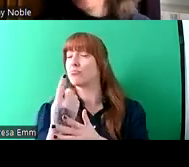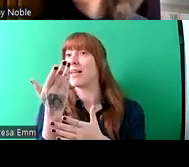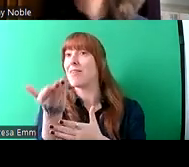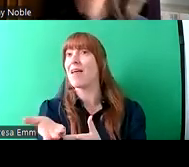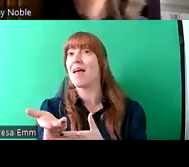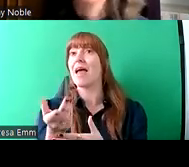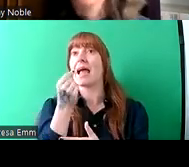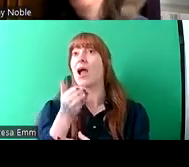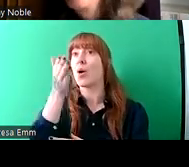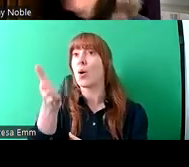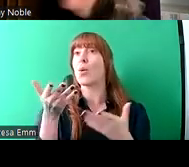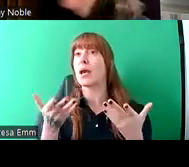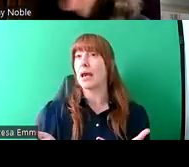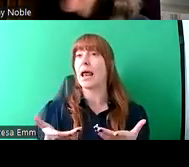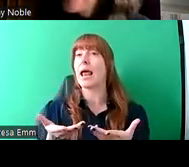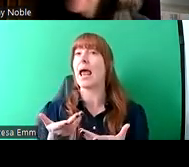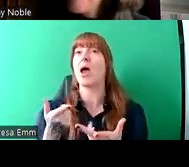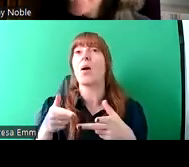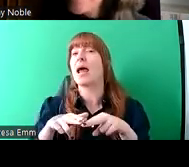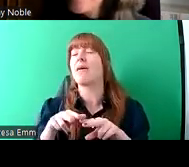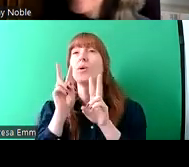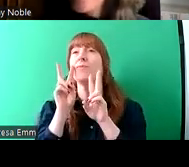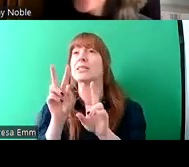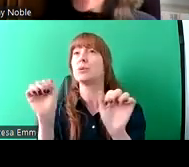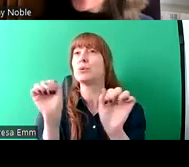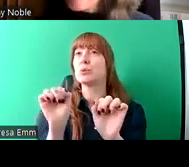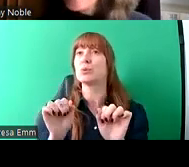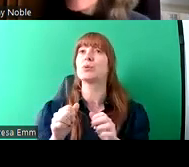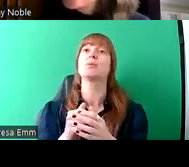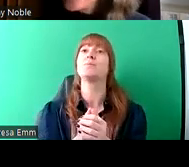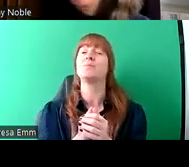if you haven't been already in the area. If not, it will be coming in a changed form to Edinburgh,